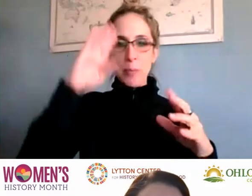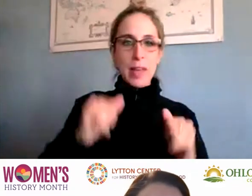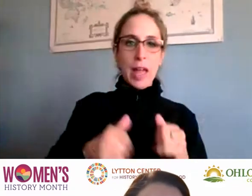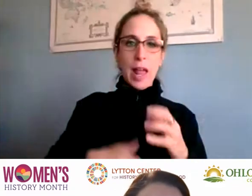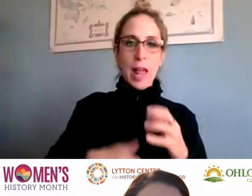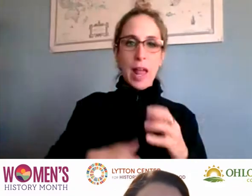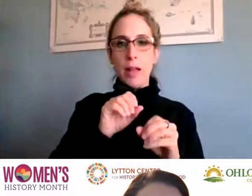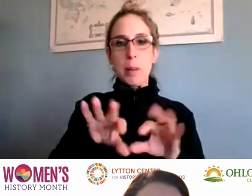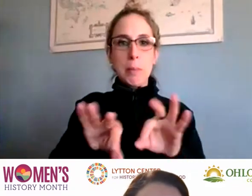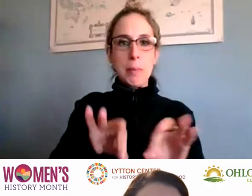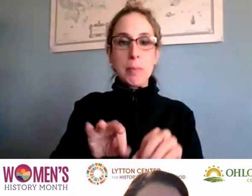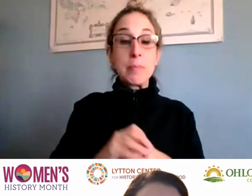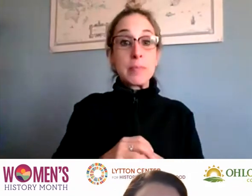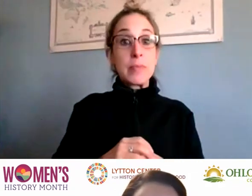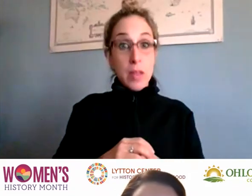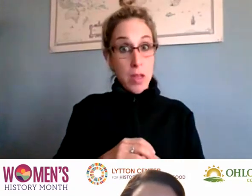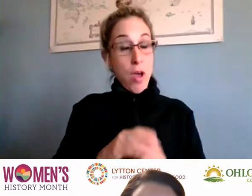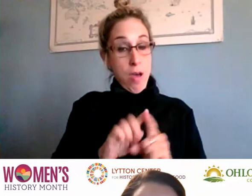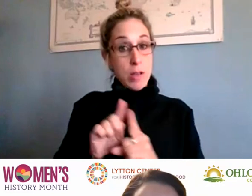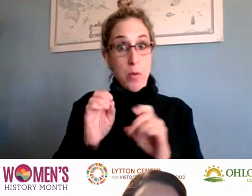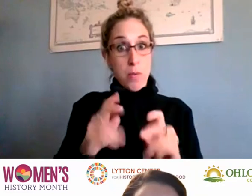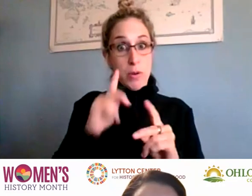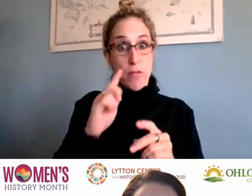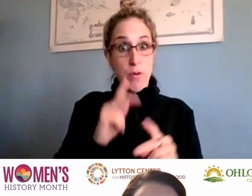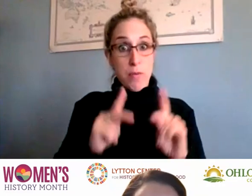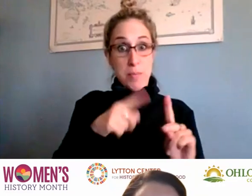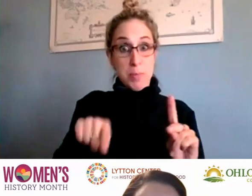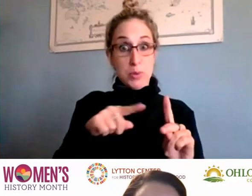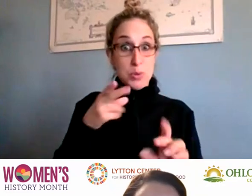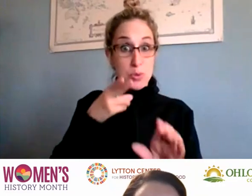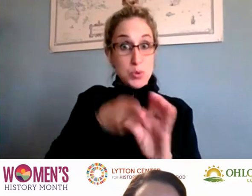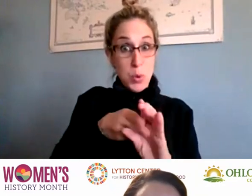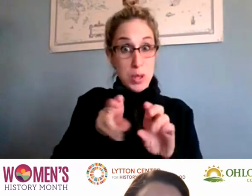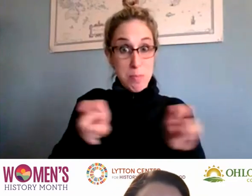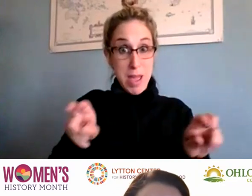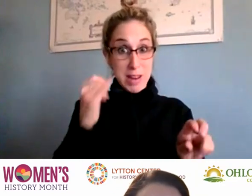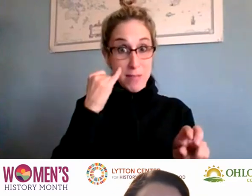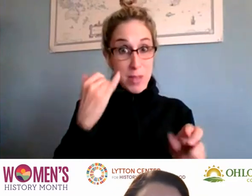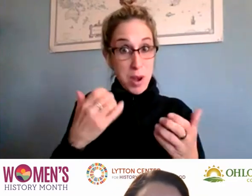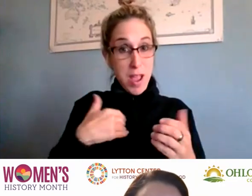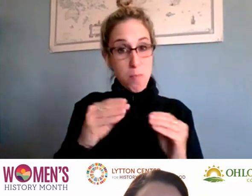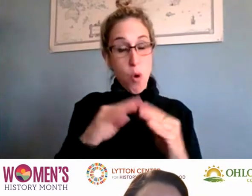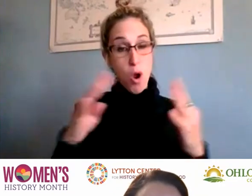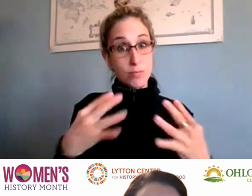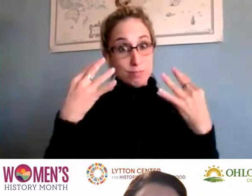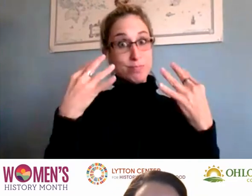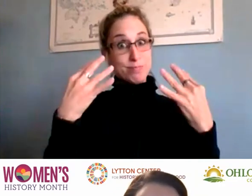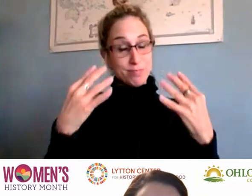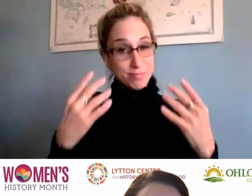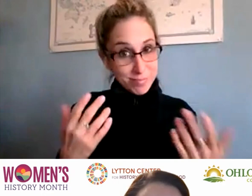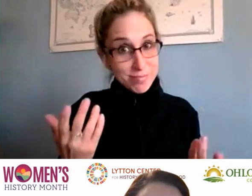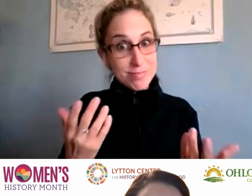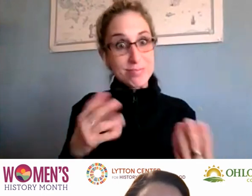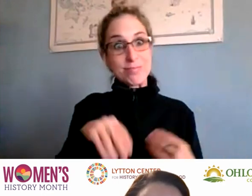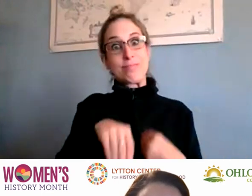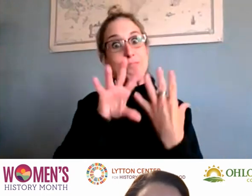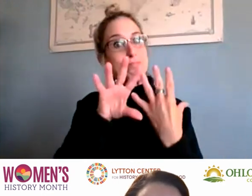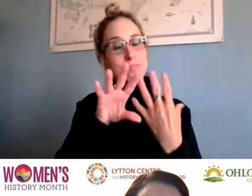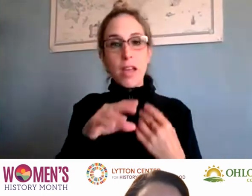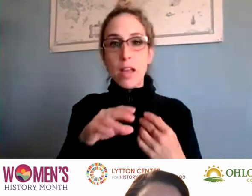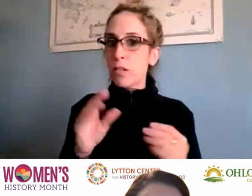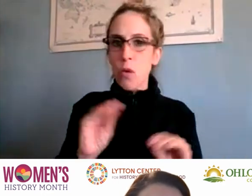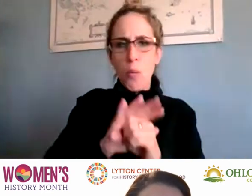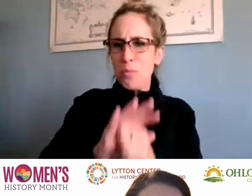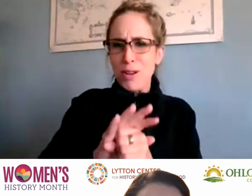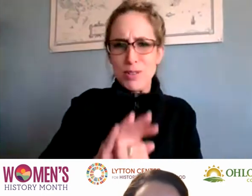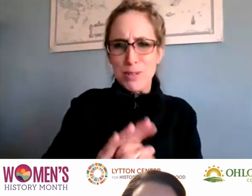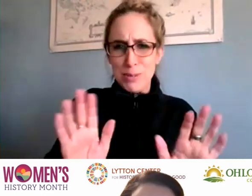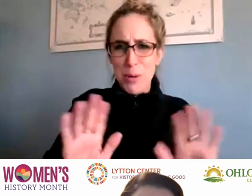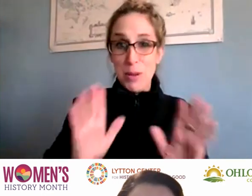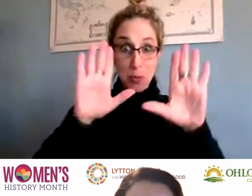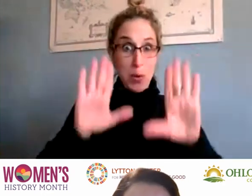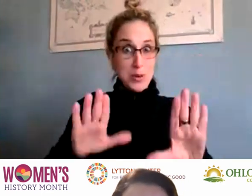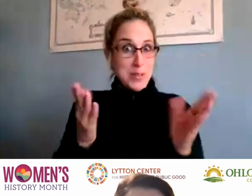Kyle Livie (he/him/his): and we're going to give an opportunity for folks to join the panel if they would like to have a more of a face to face conversation. There's no pressure, but it's wonderful here, it's so it's warm and inviting,